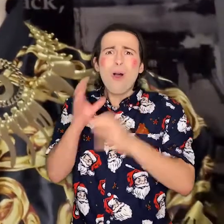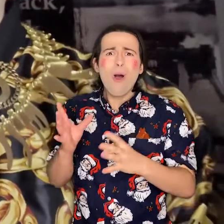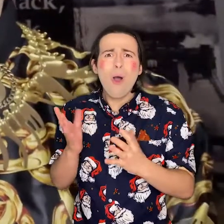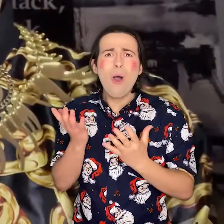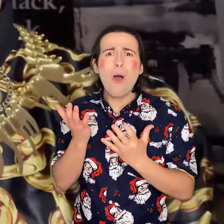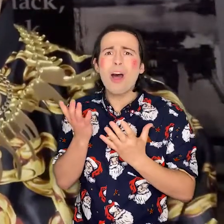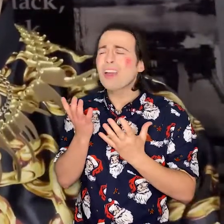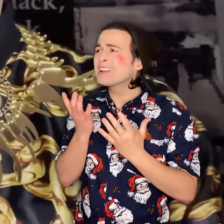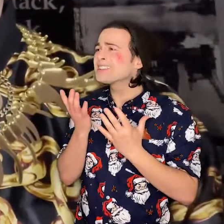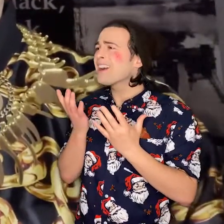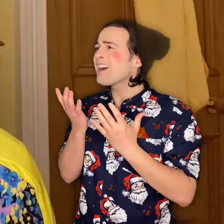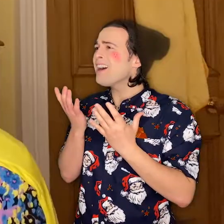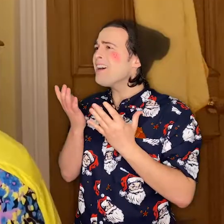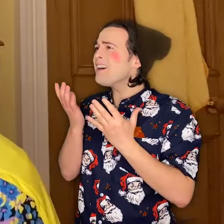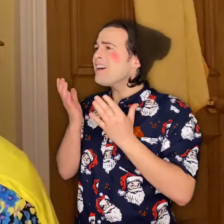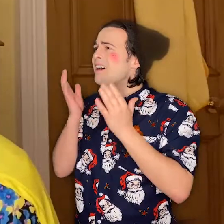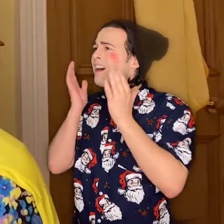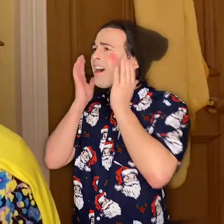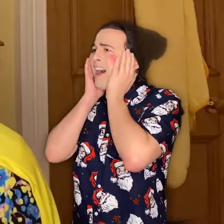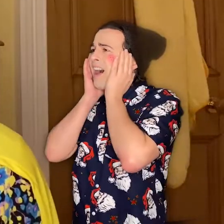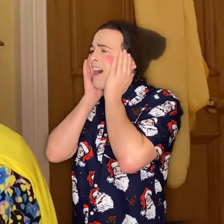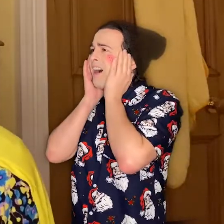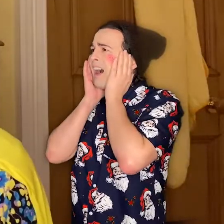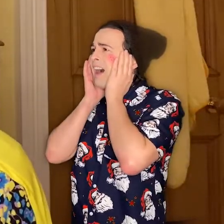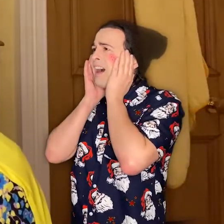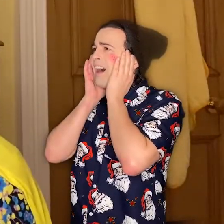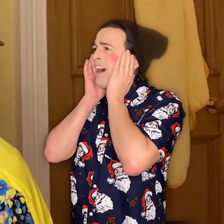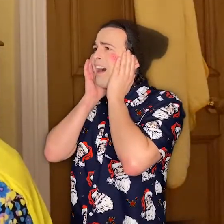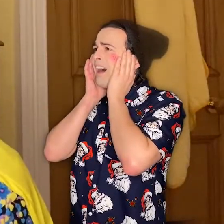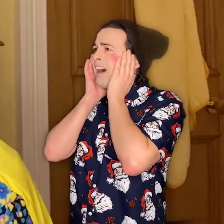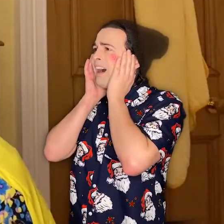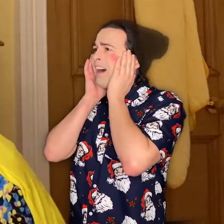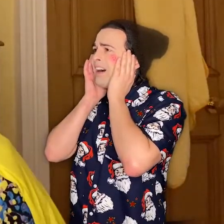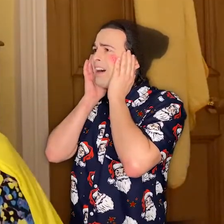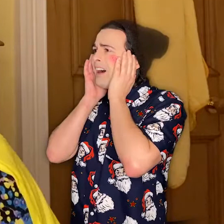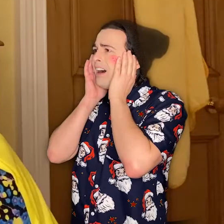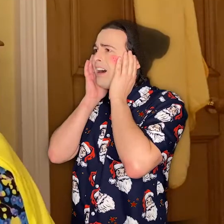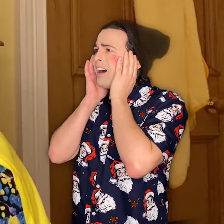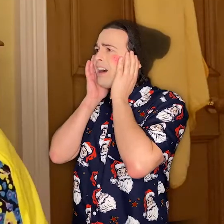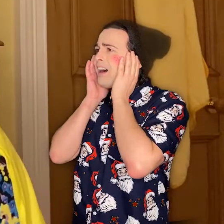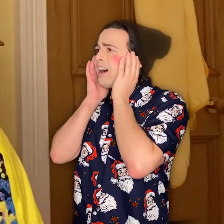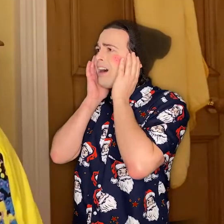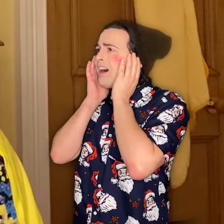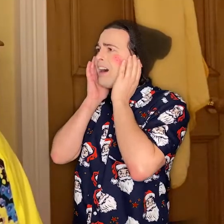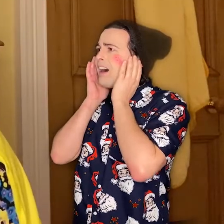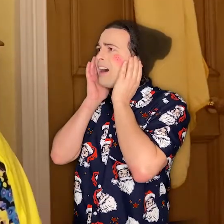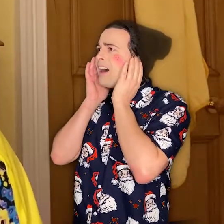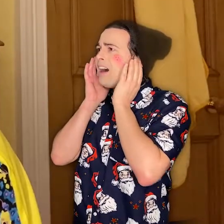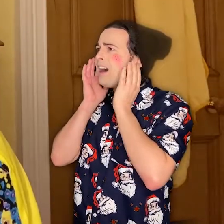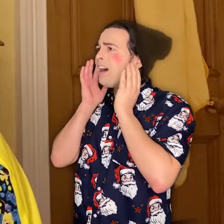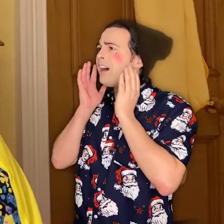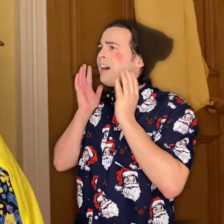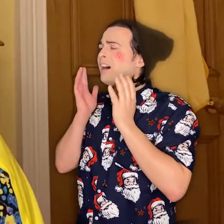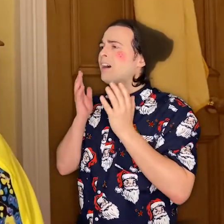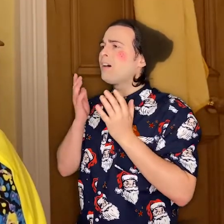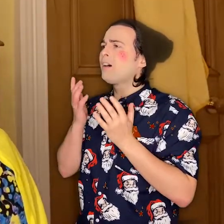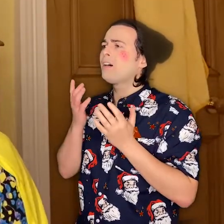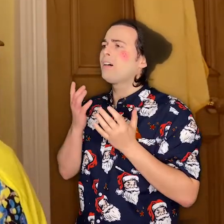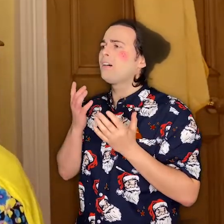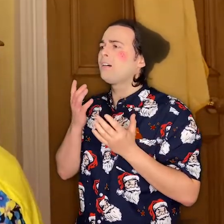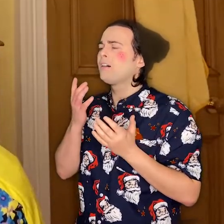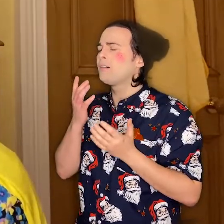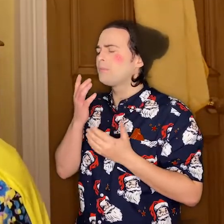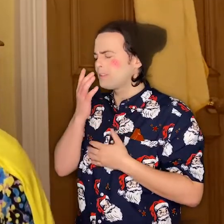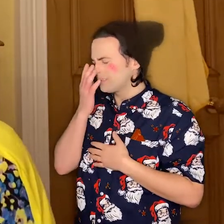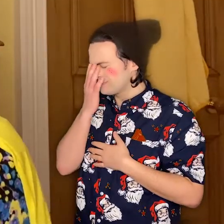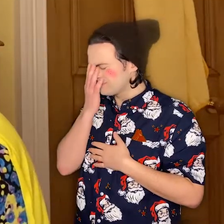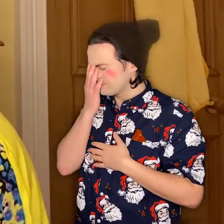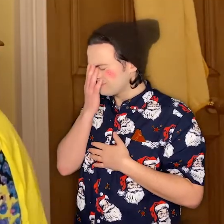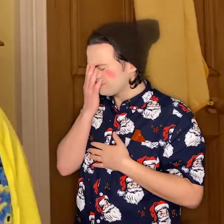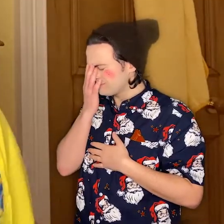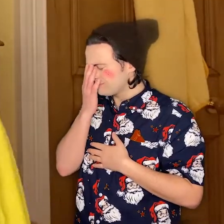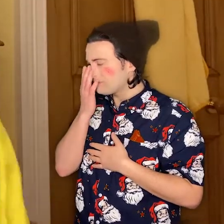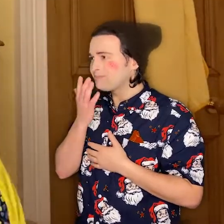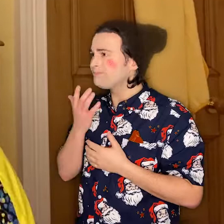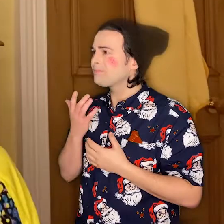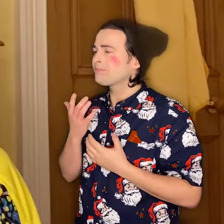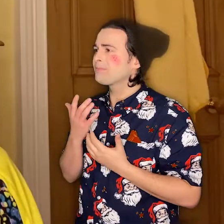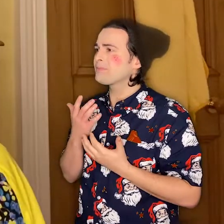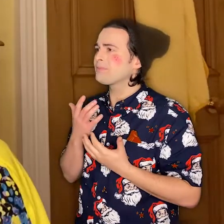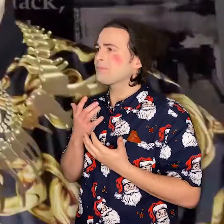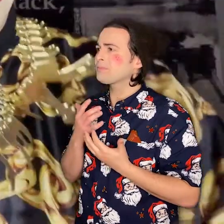Wind - And since it turns out you didn't actually mean to push Helen down the stairs i'm sure the girls will be ecstatic to see you.